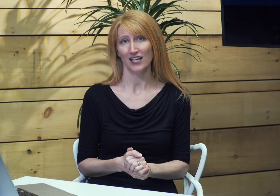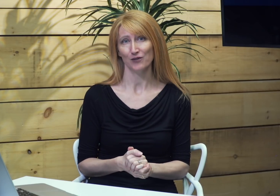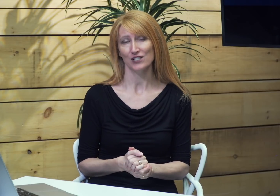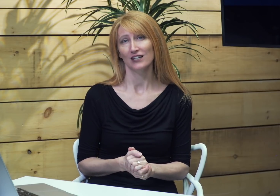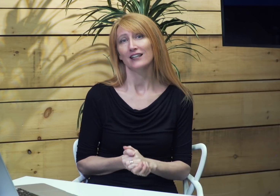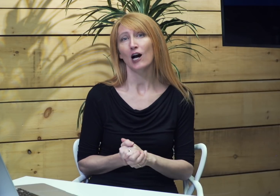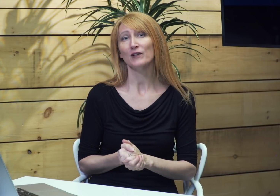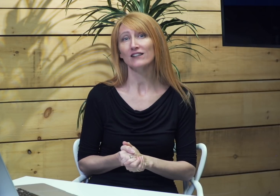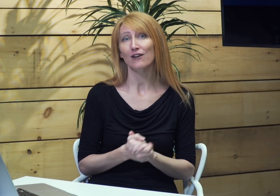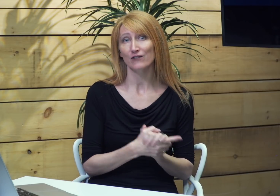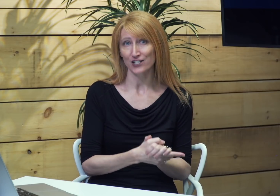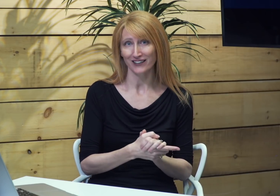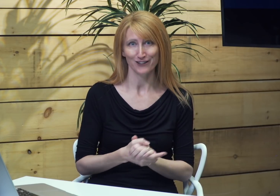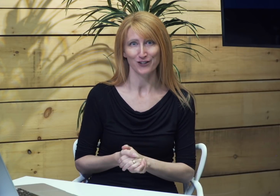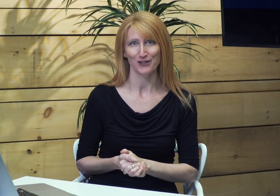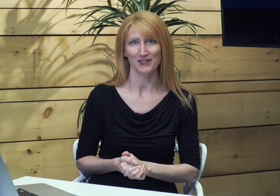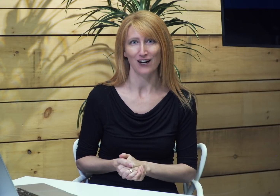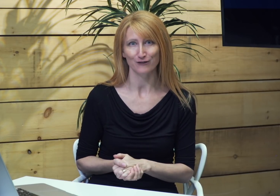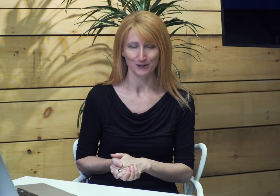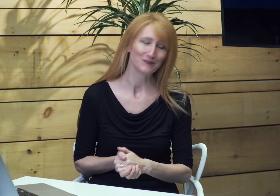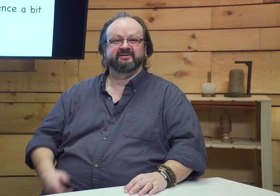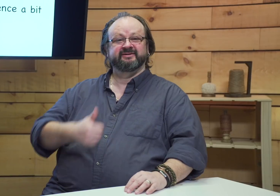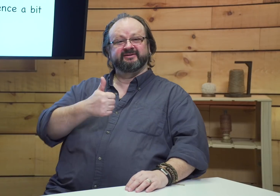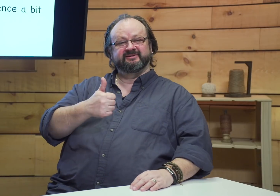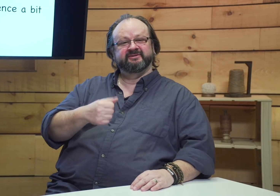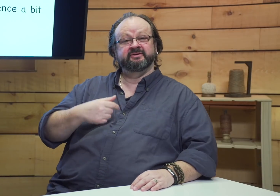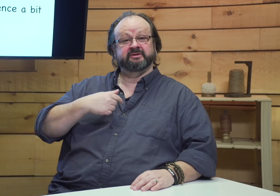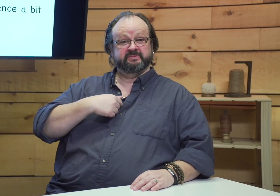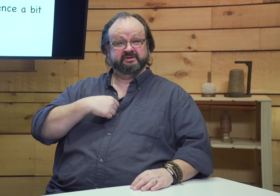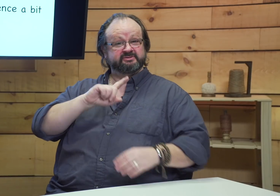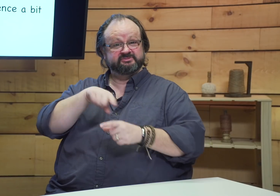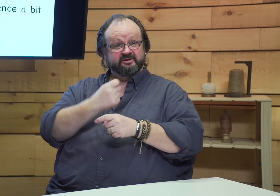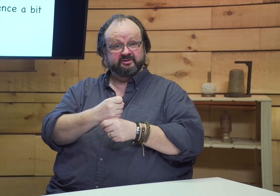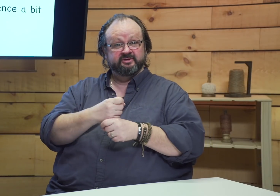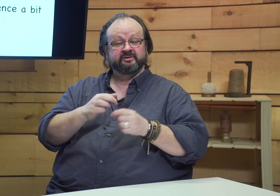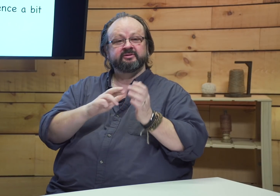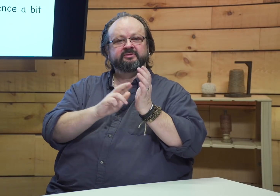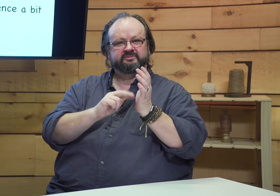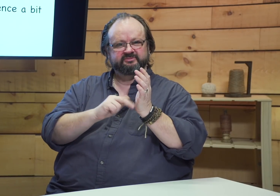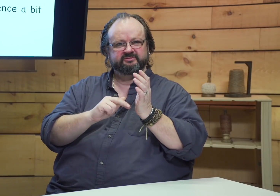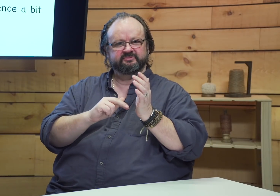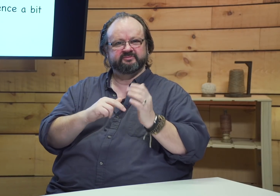Now I'm going to let Regent introduce himself My sign name is Regent